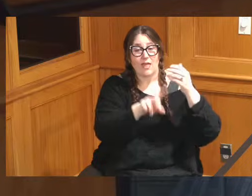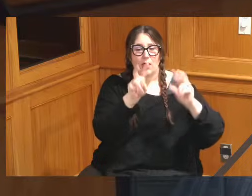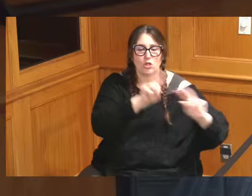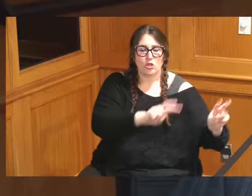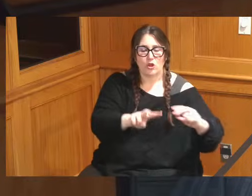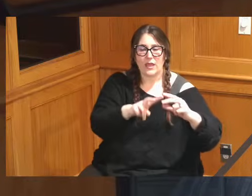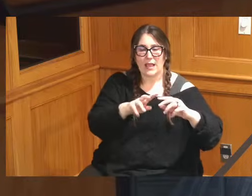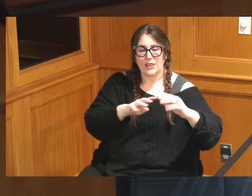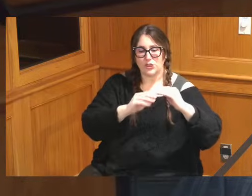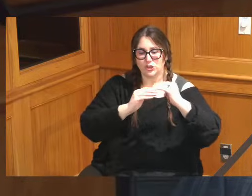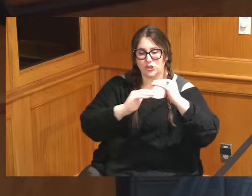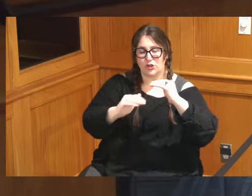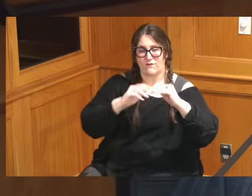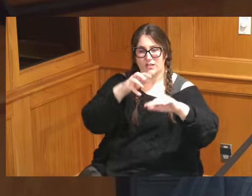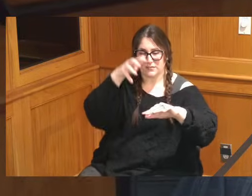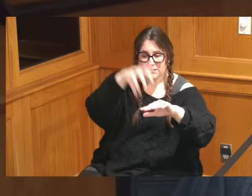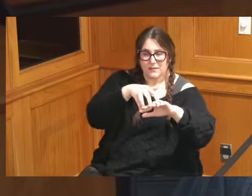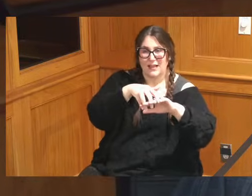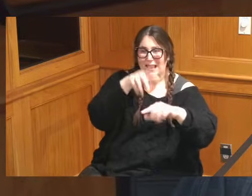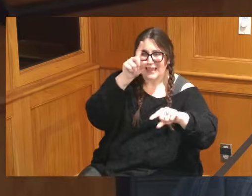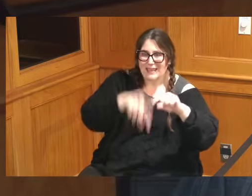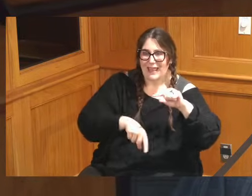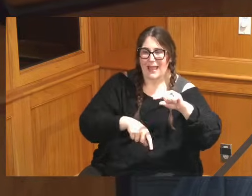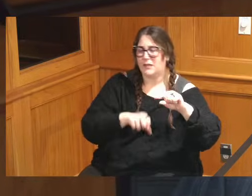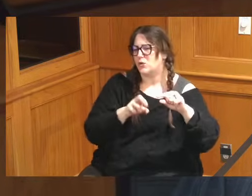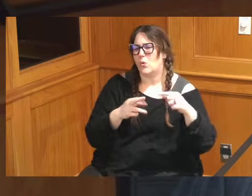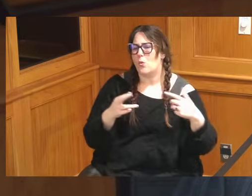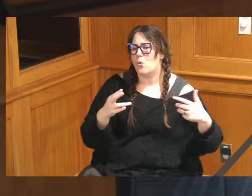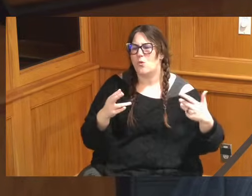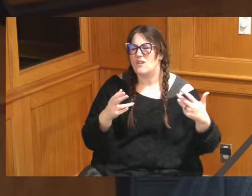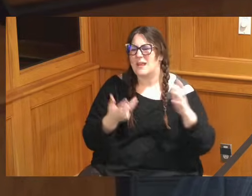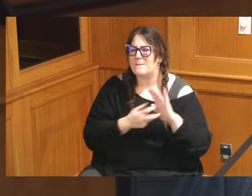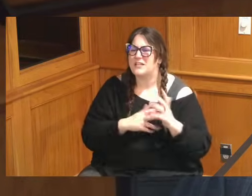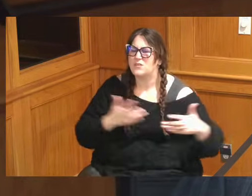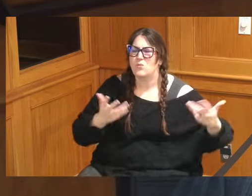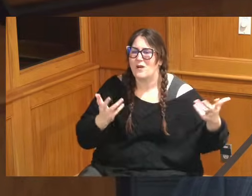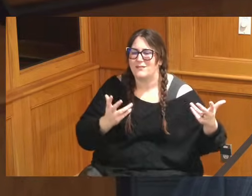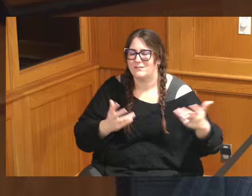owned by a business owner in the community? I mean, I don't know what that means. Sure. Right